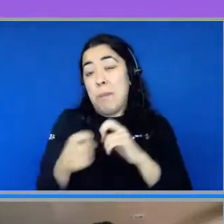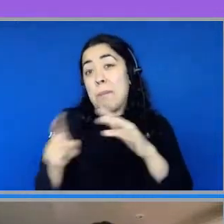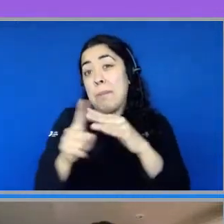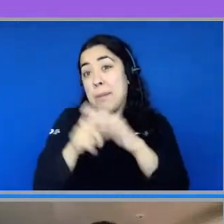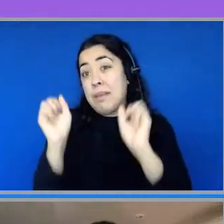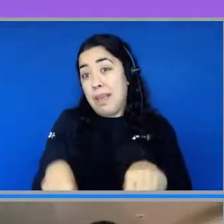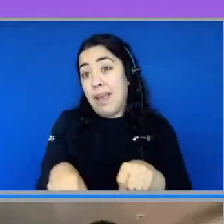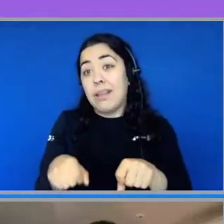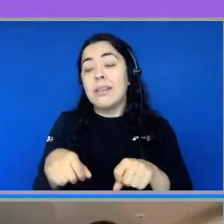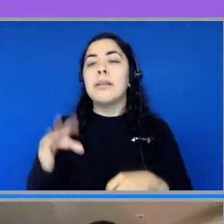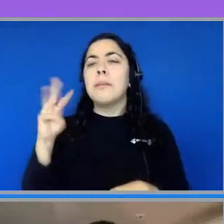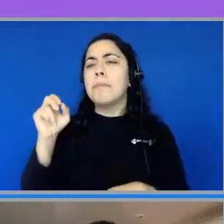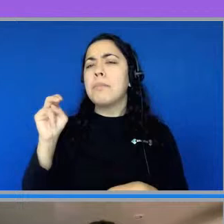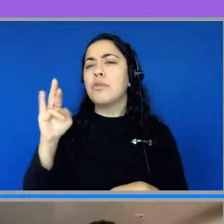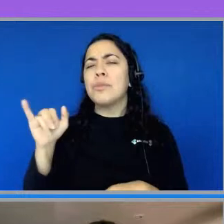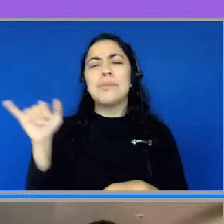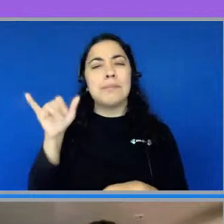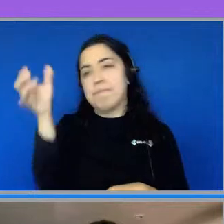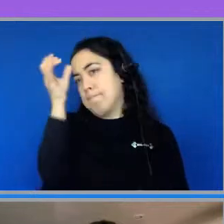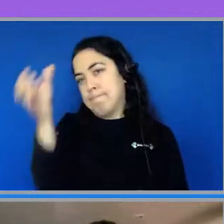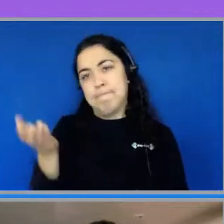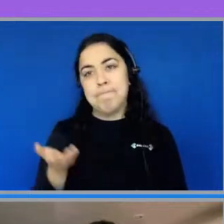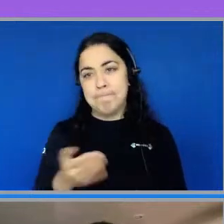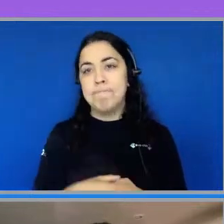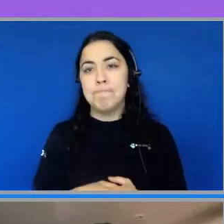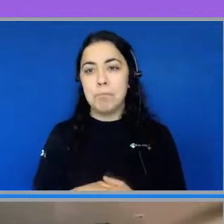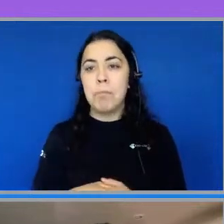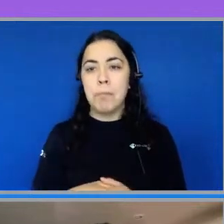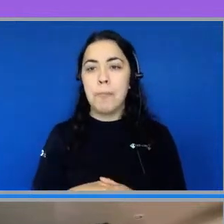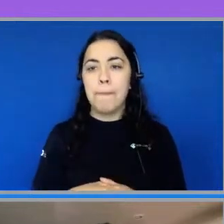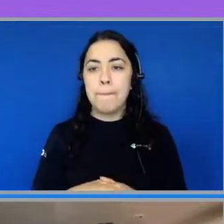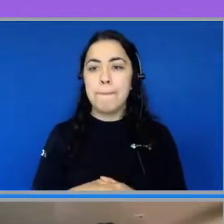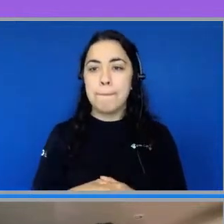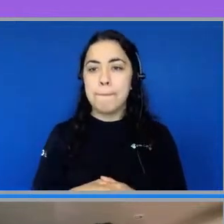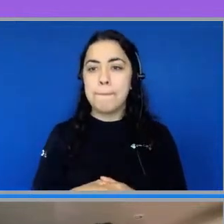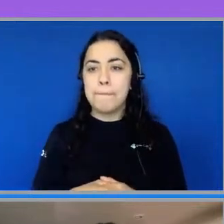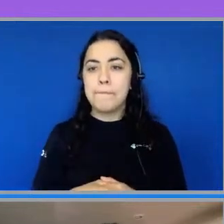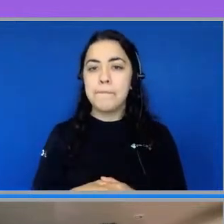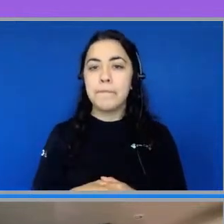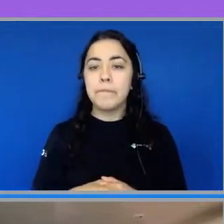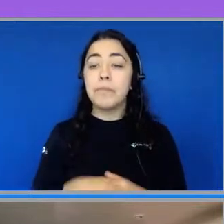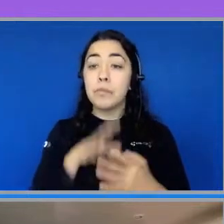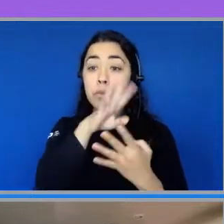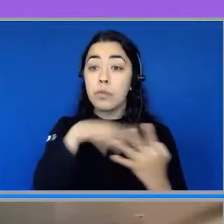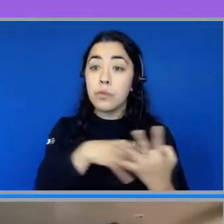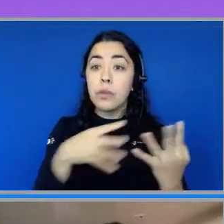quite problematic. And the same masonry would be very similar.